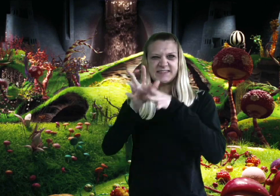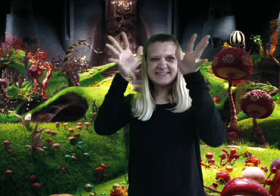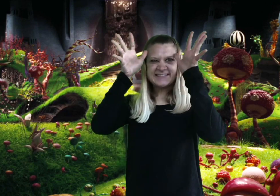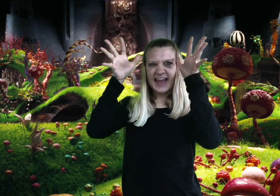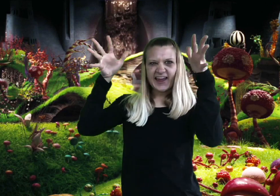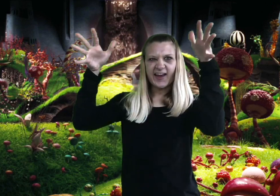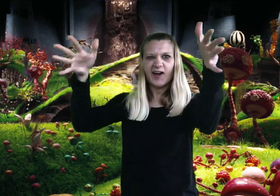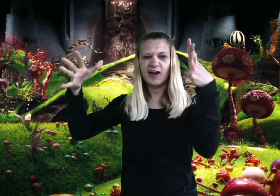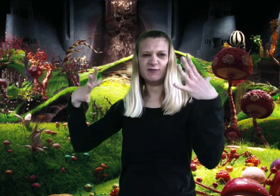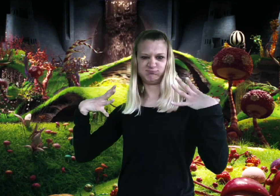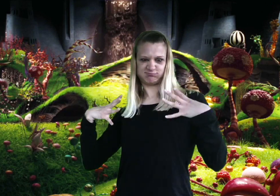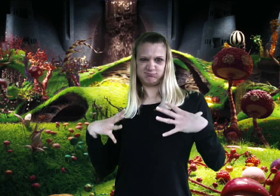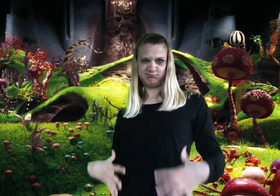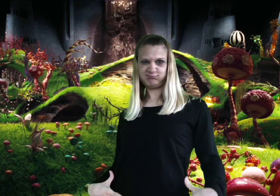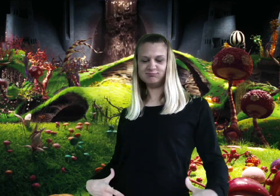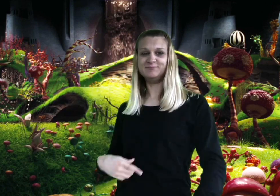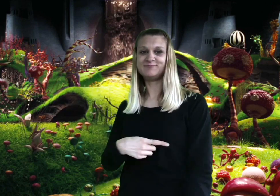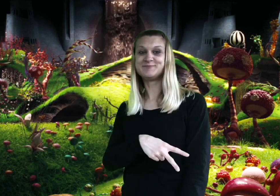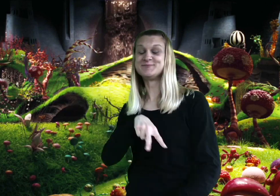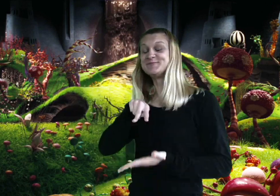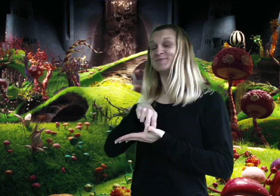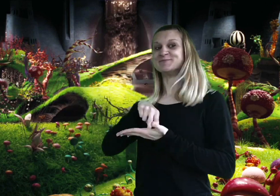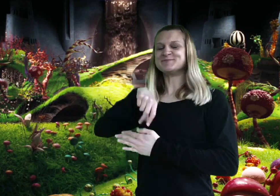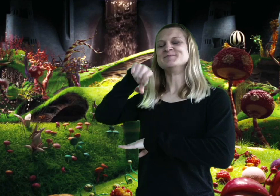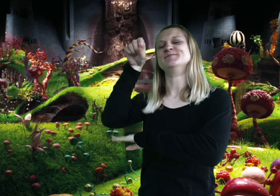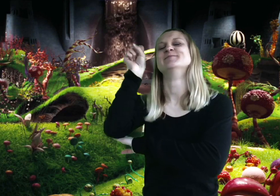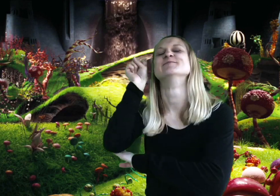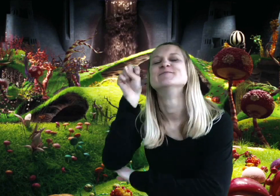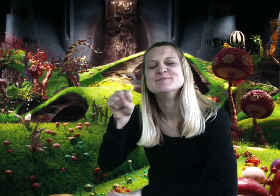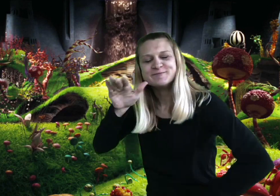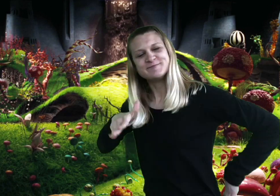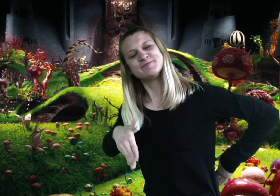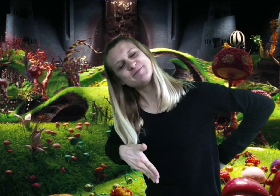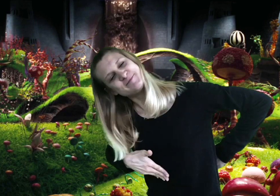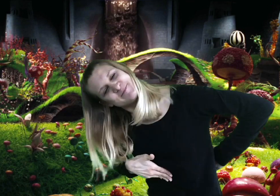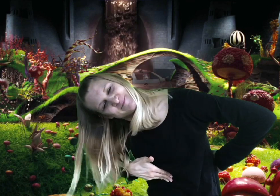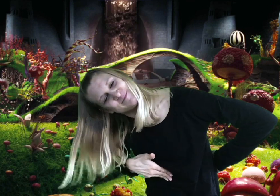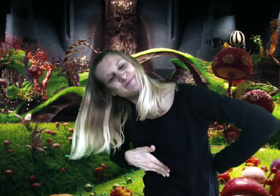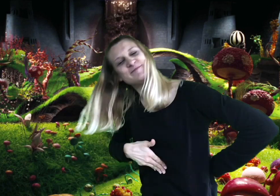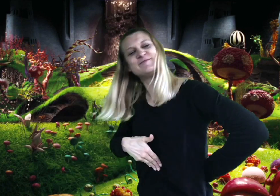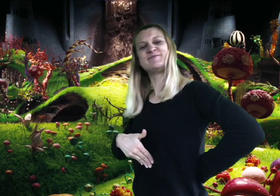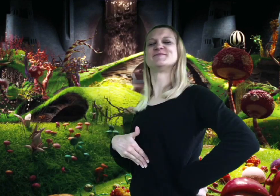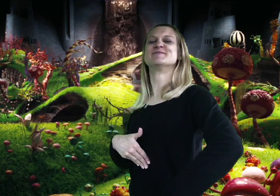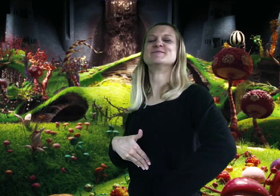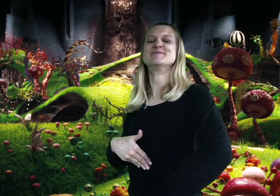He wore the usual deerskin slung over his shoulder. He bowed.